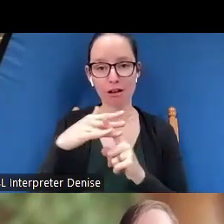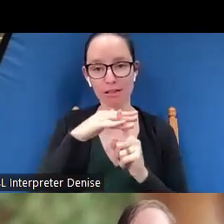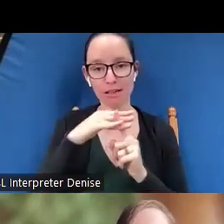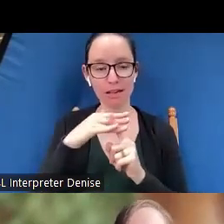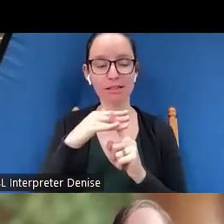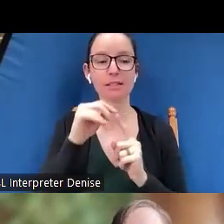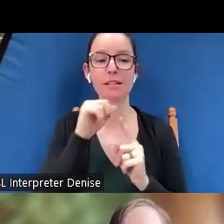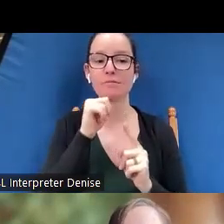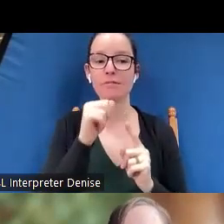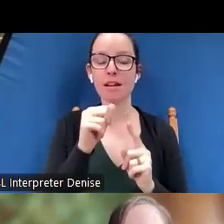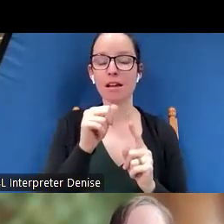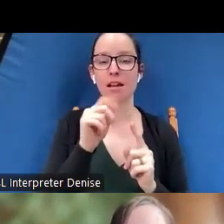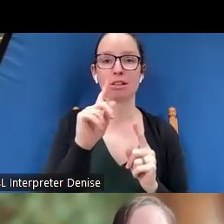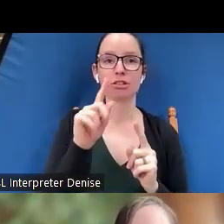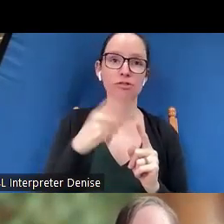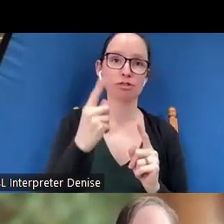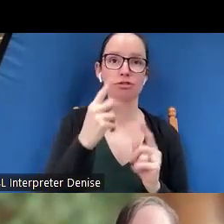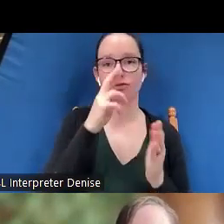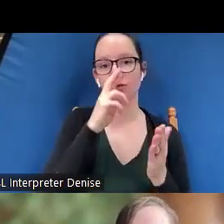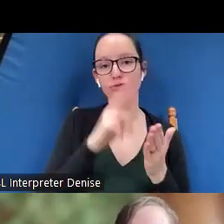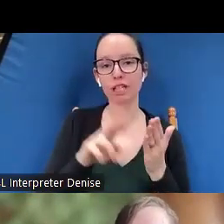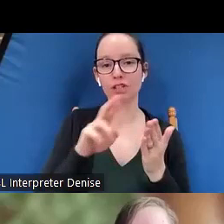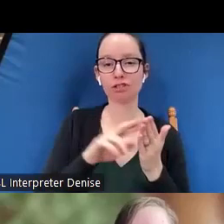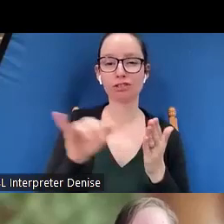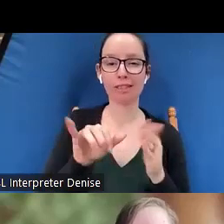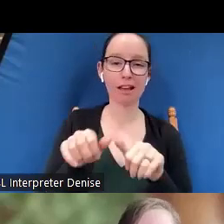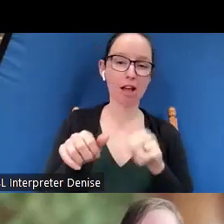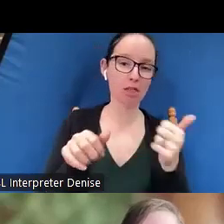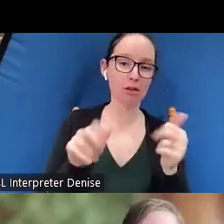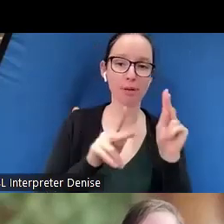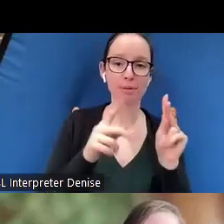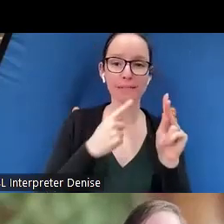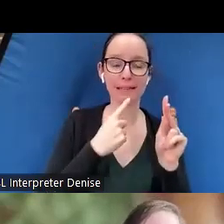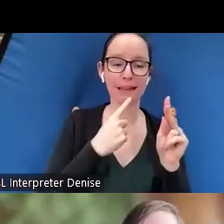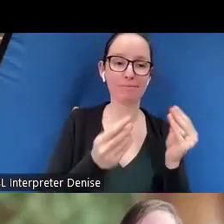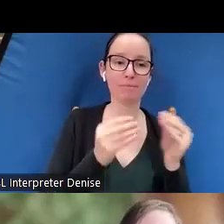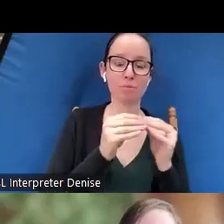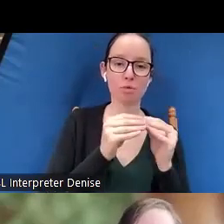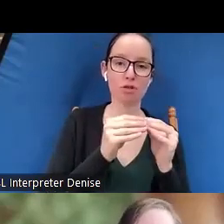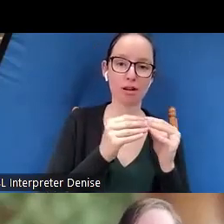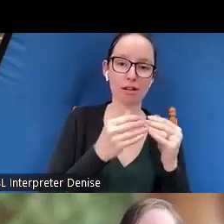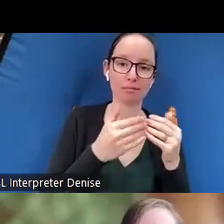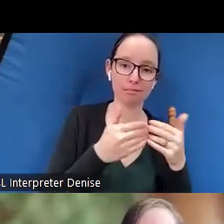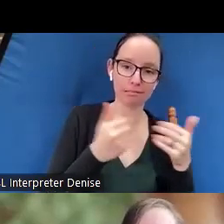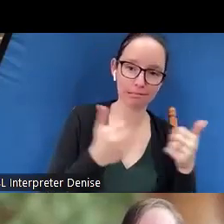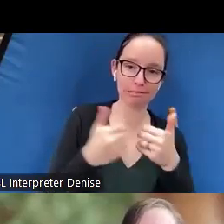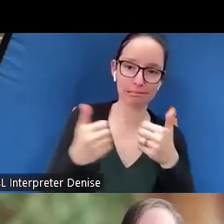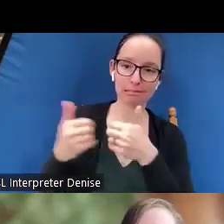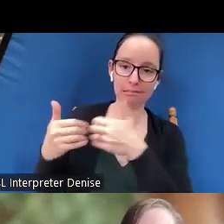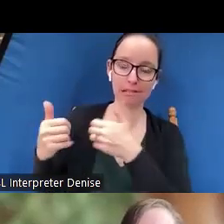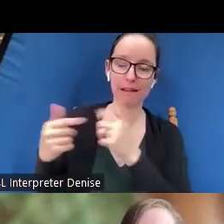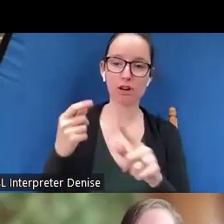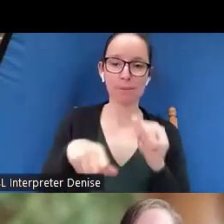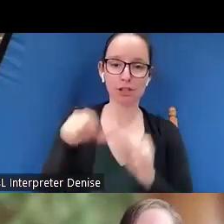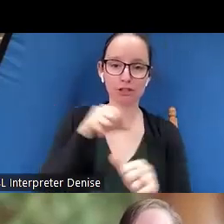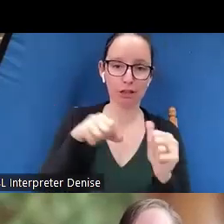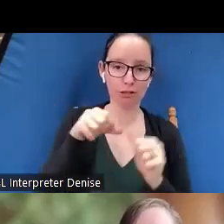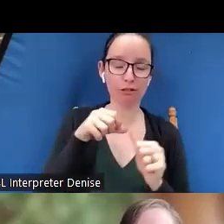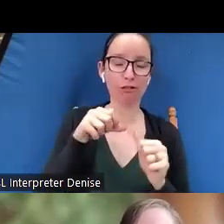the research as others have mentioned being siloed from each other. And then maybe just thinking about education and an Extension